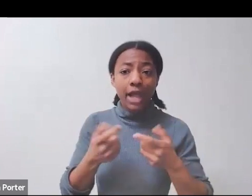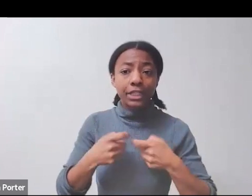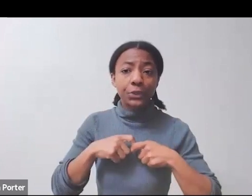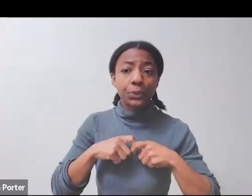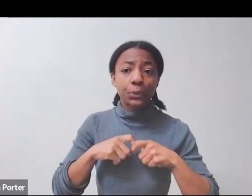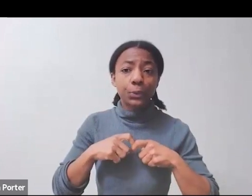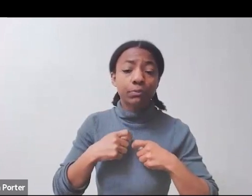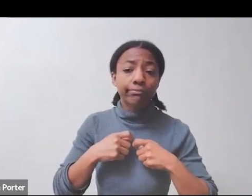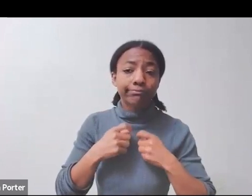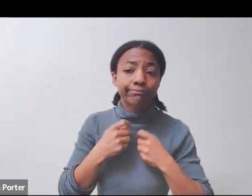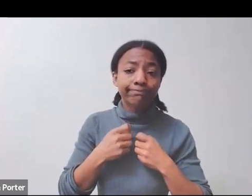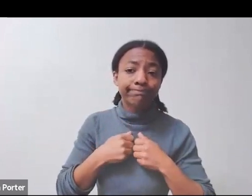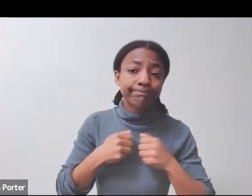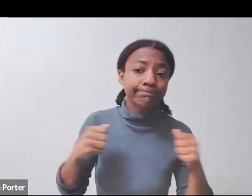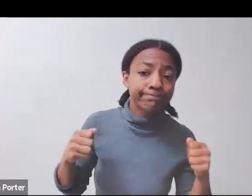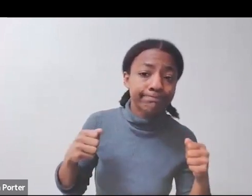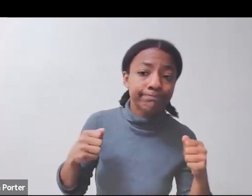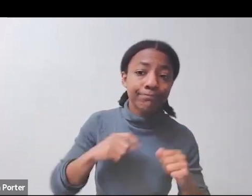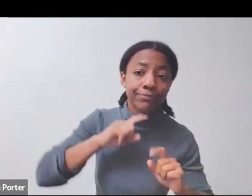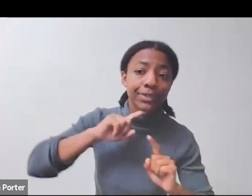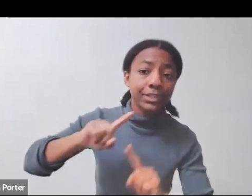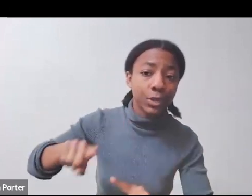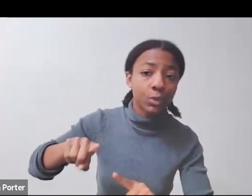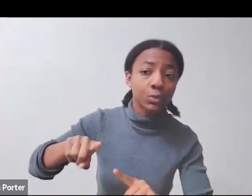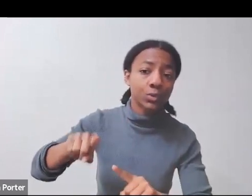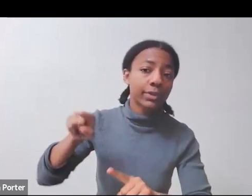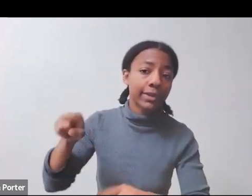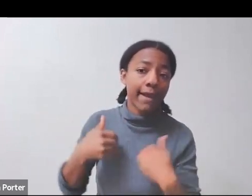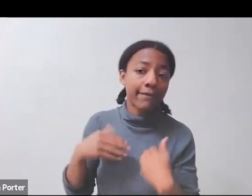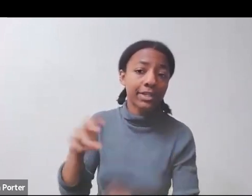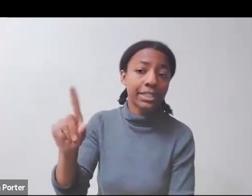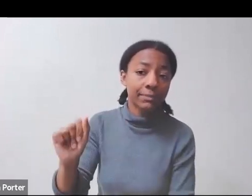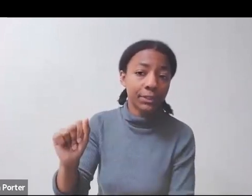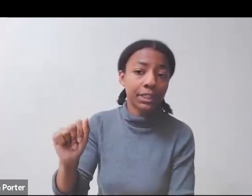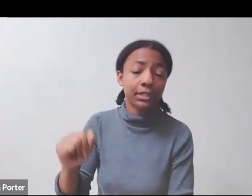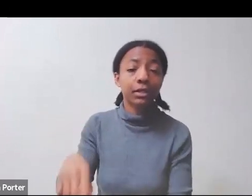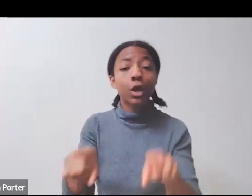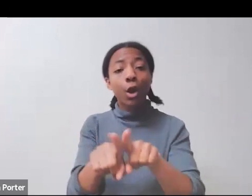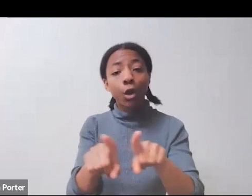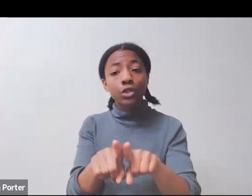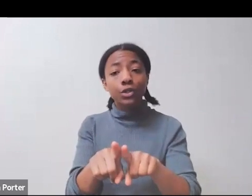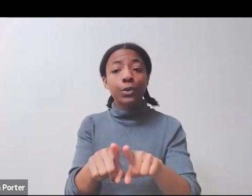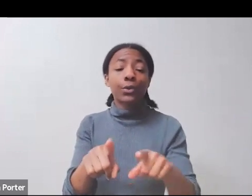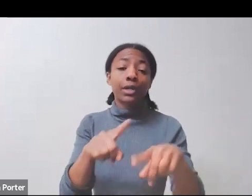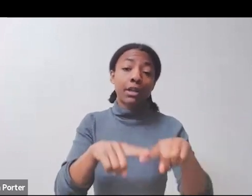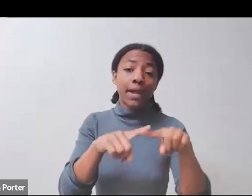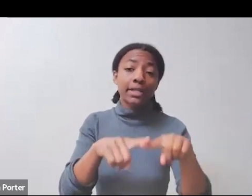These are the ones that are asking about functional limitations, how well are you able to see, how well are you able to walk?